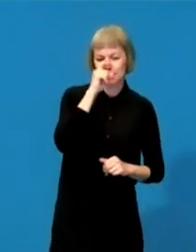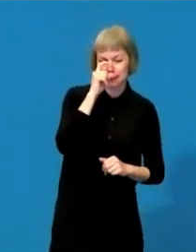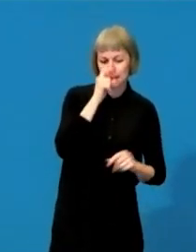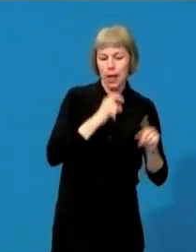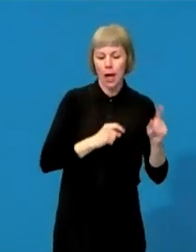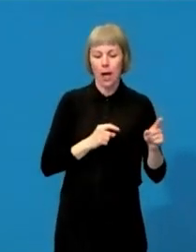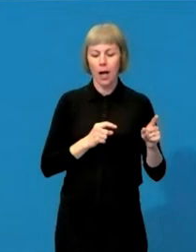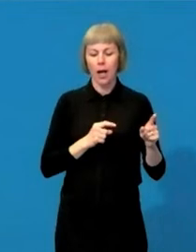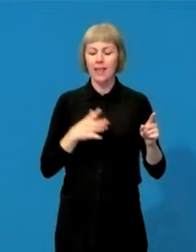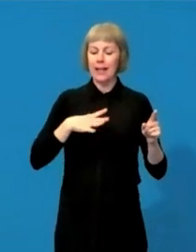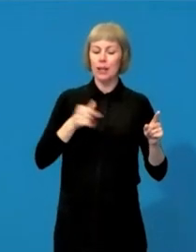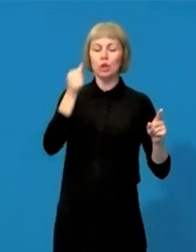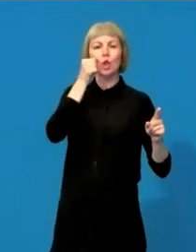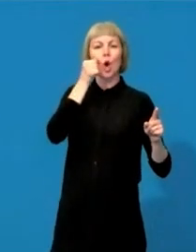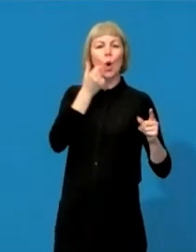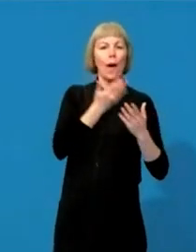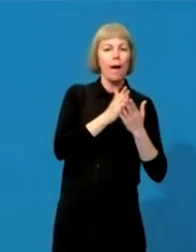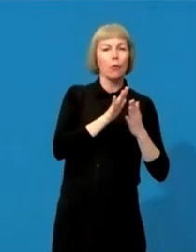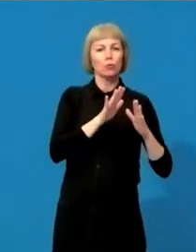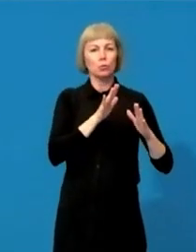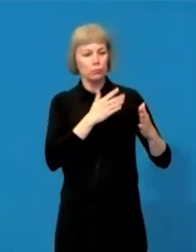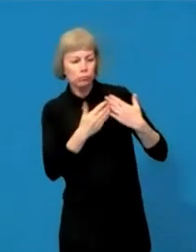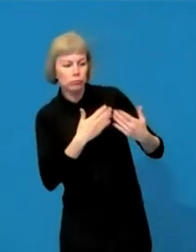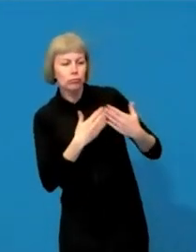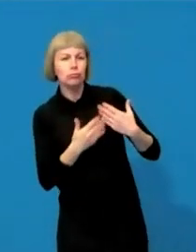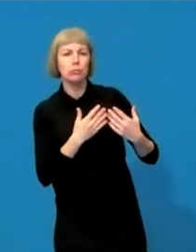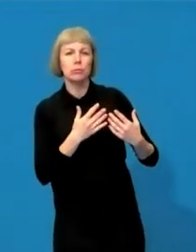Bubbaboy go, you know. Like, I have to get that - earn that trust from that person, that